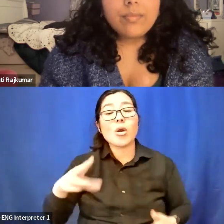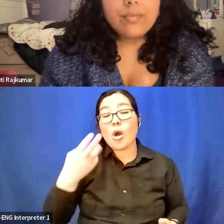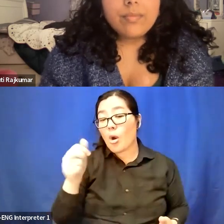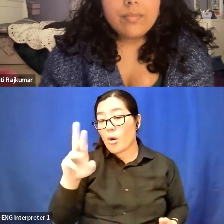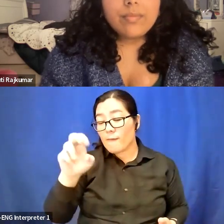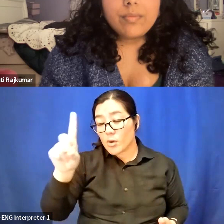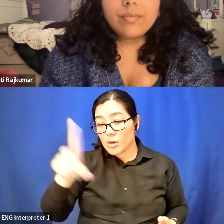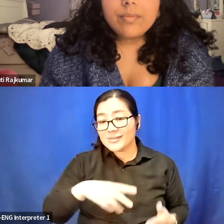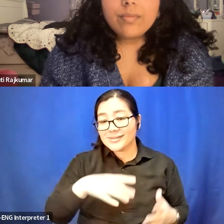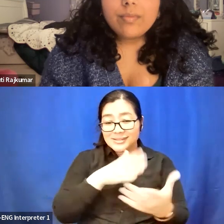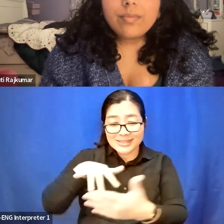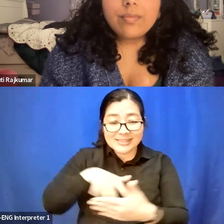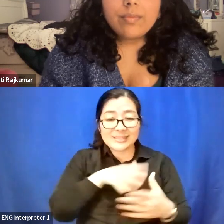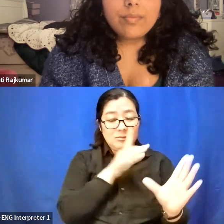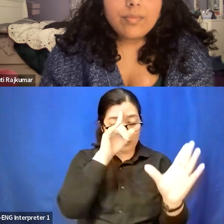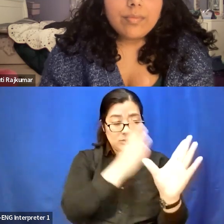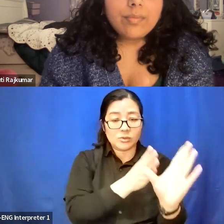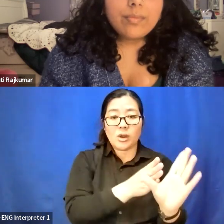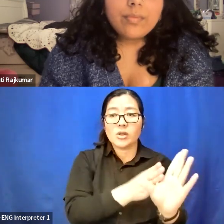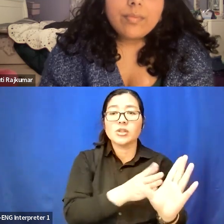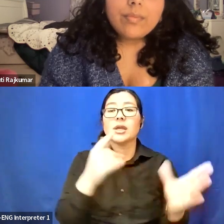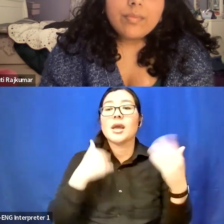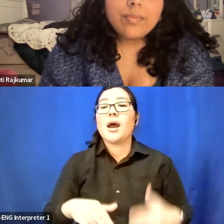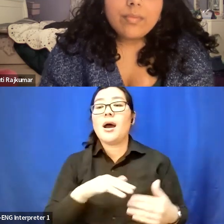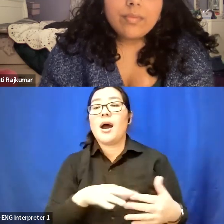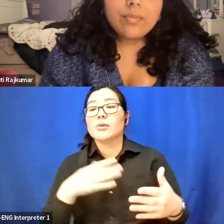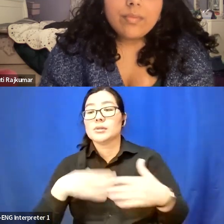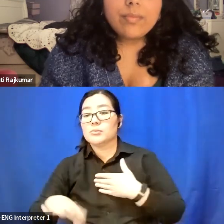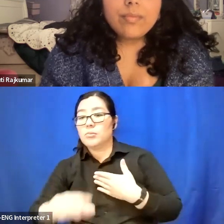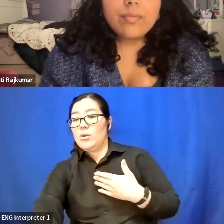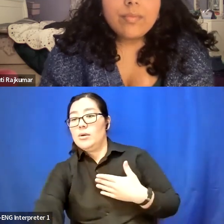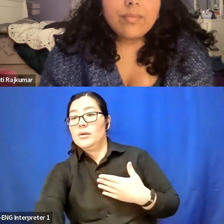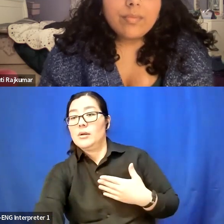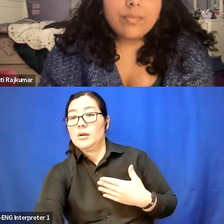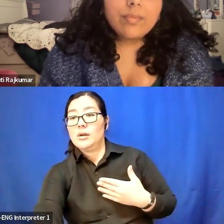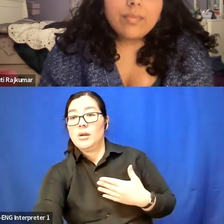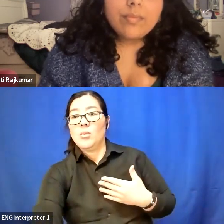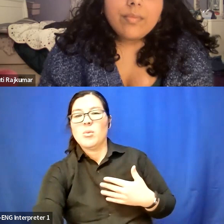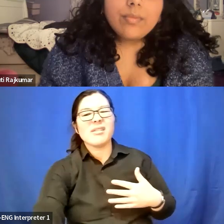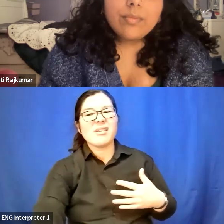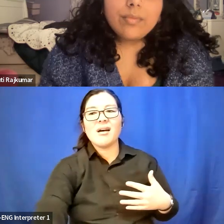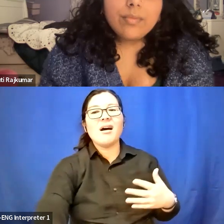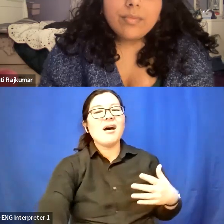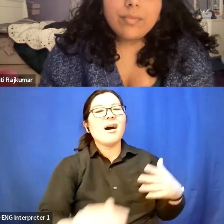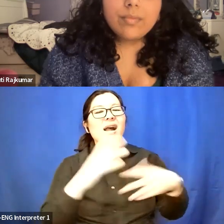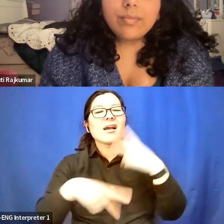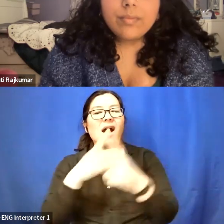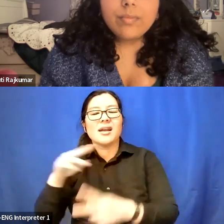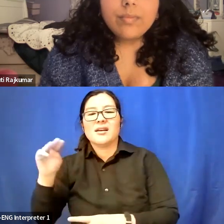and I was born with Charcot-Marie-Tooth disease, a form of muscular dystrophy. So I've been -- I use a powered wheelchair,